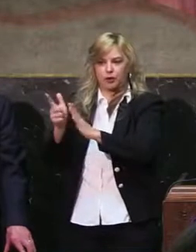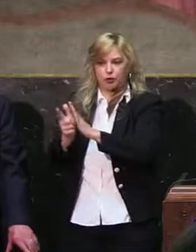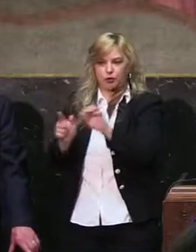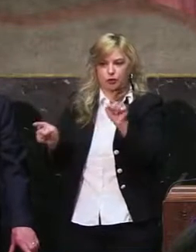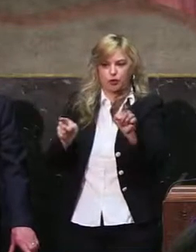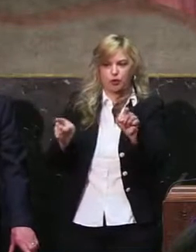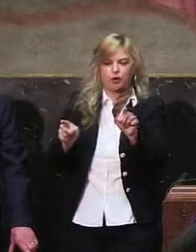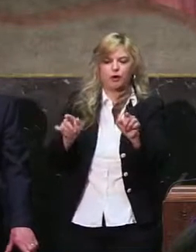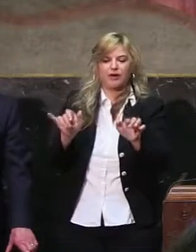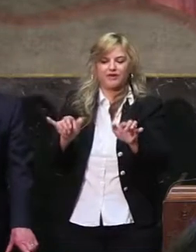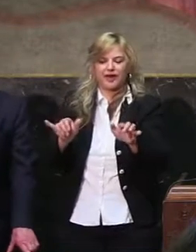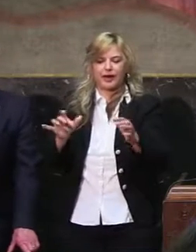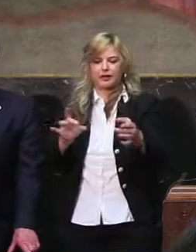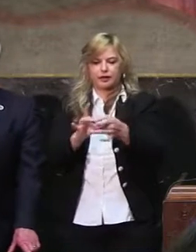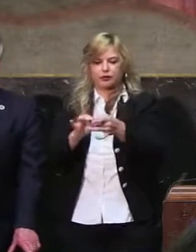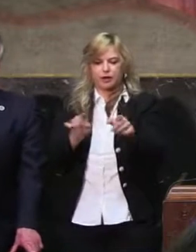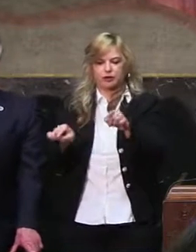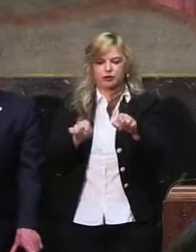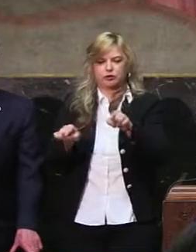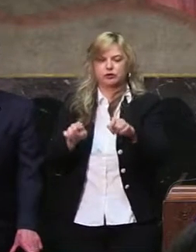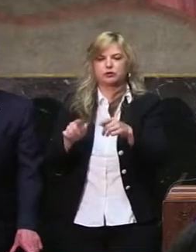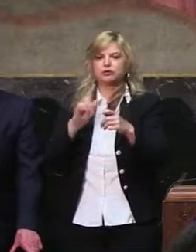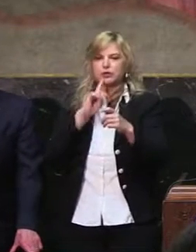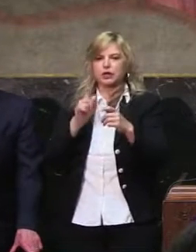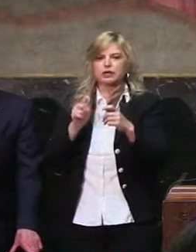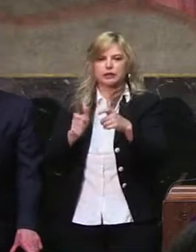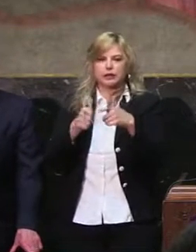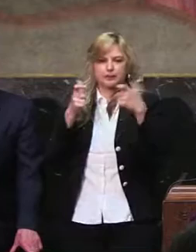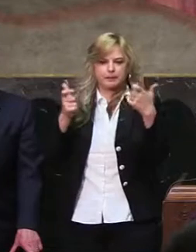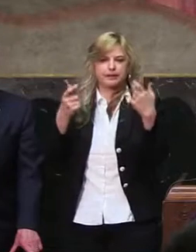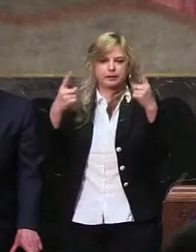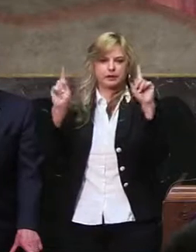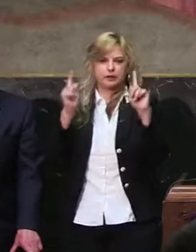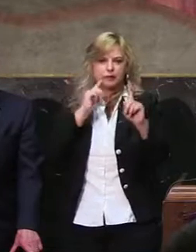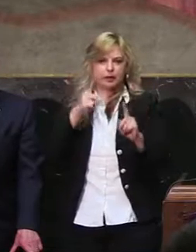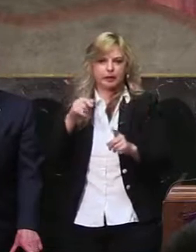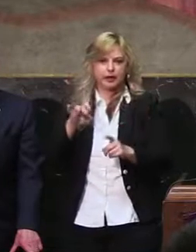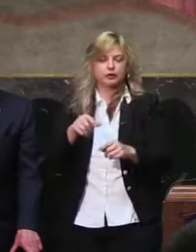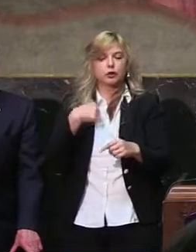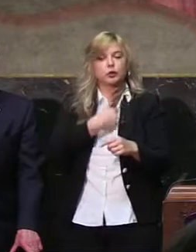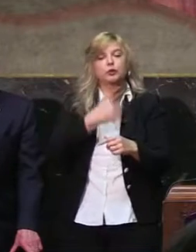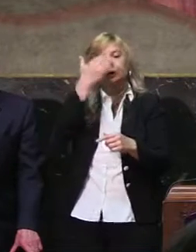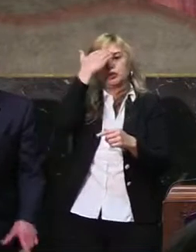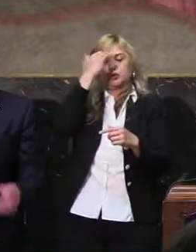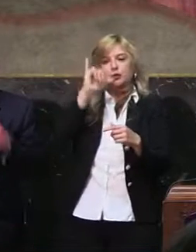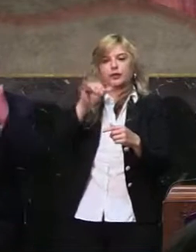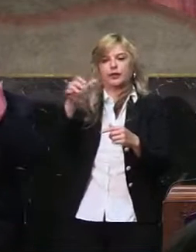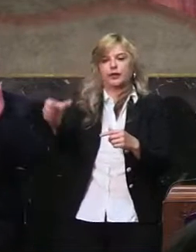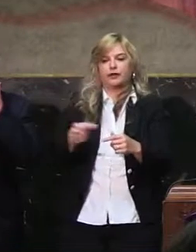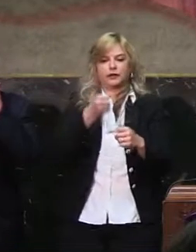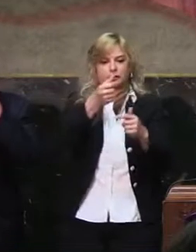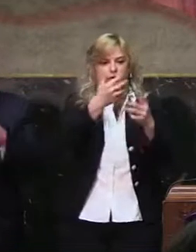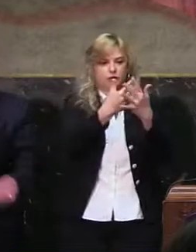package over time we knew that at the outset that the incarceration rate was being driven largely by nonviolent